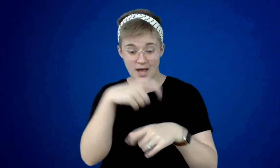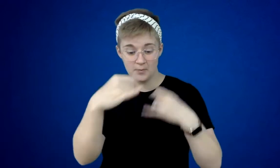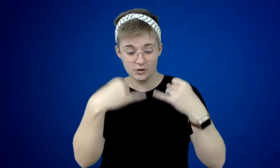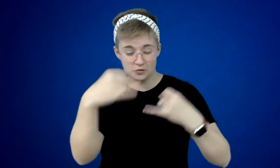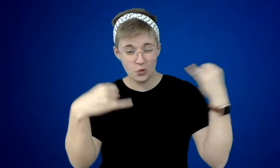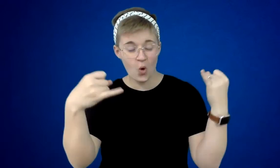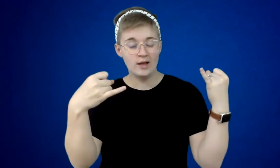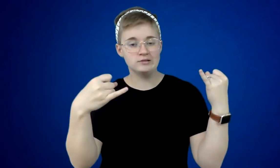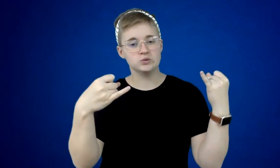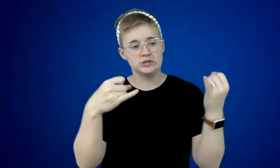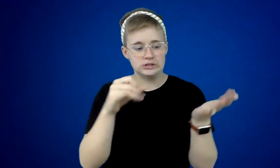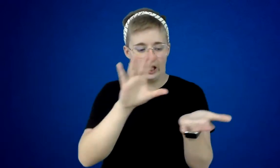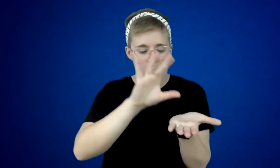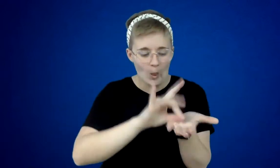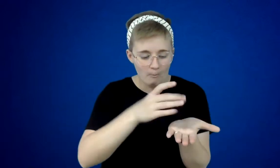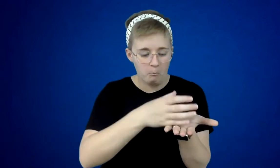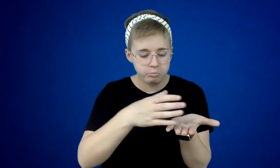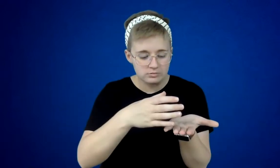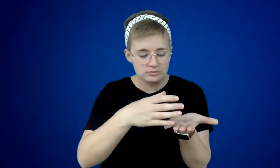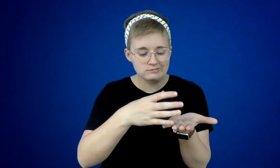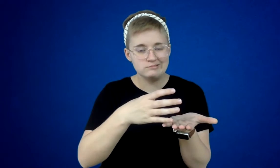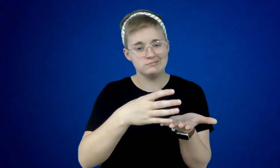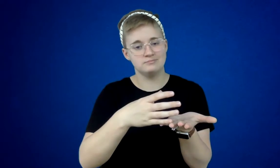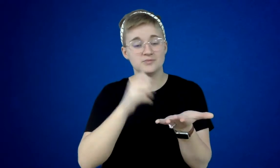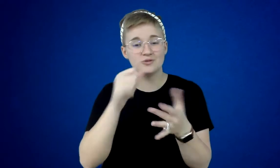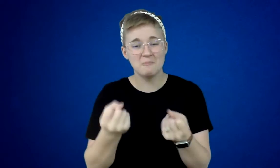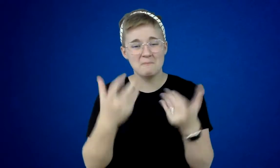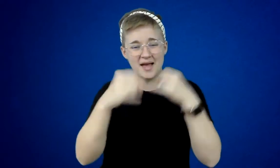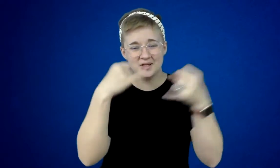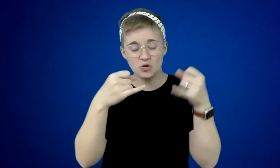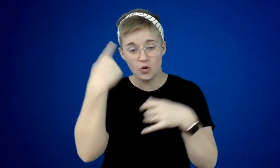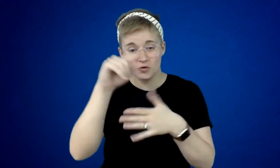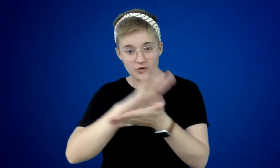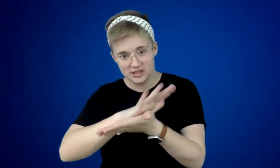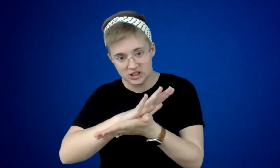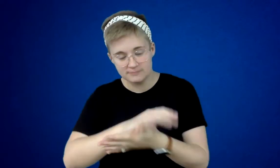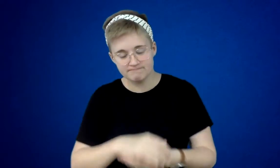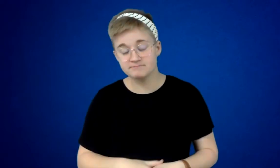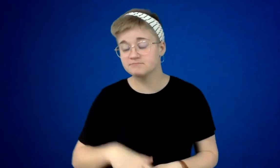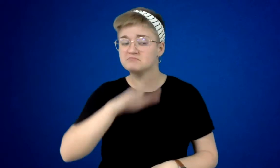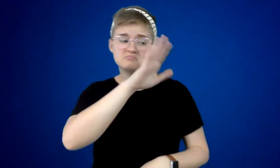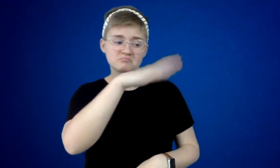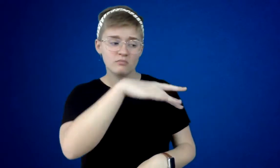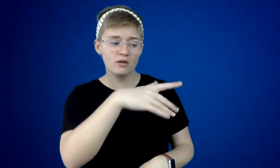many noodles to go with the powdery cheese. “Someday,” he told Rob, “you and me will have